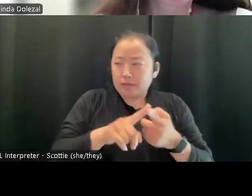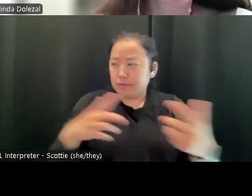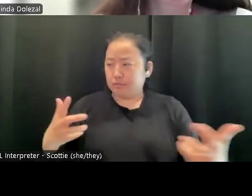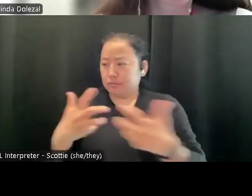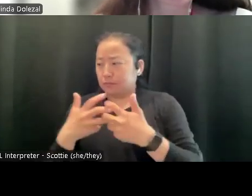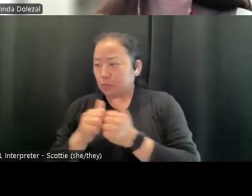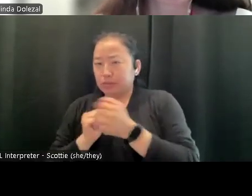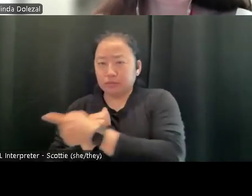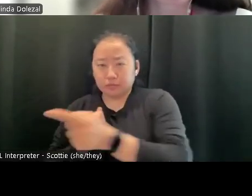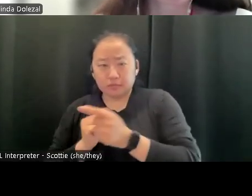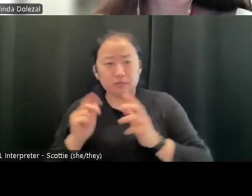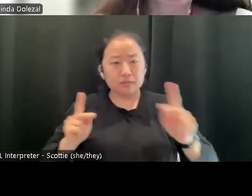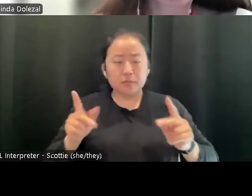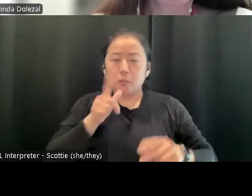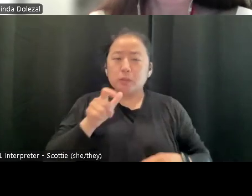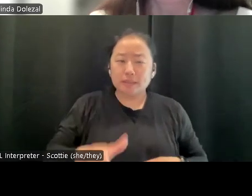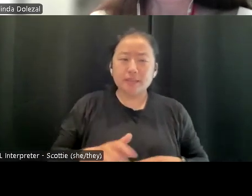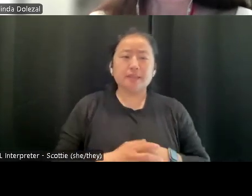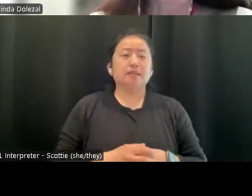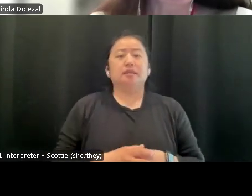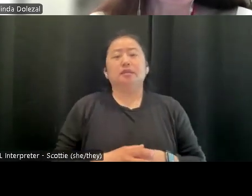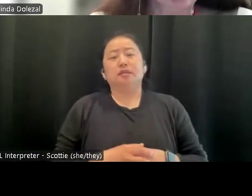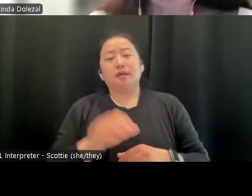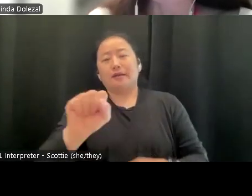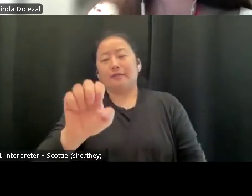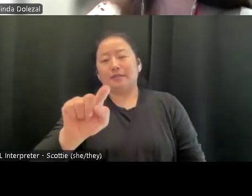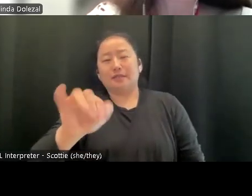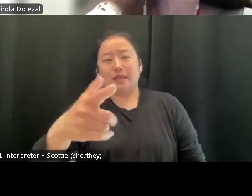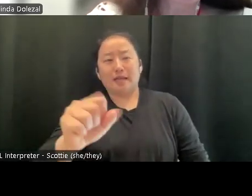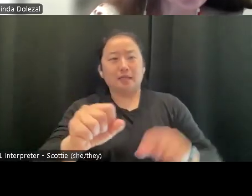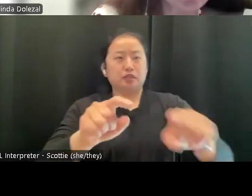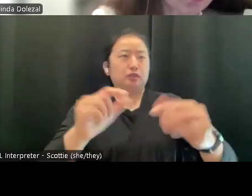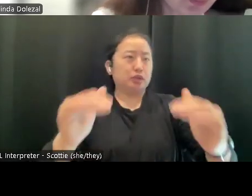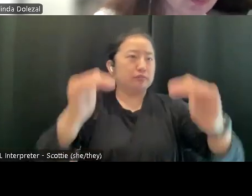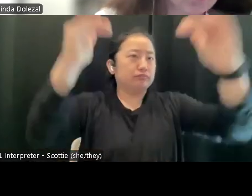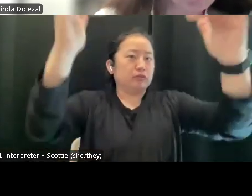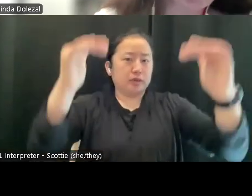be adjusted for different levels of difficulty. You cuphead players out there, good luck to you.